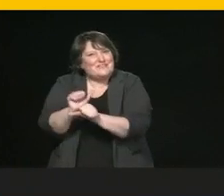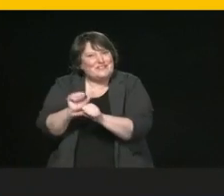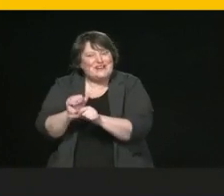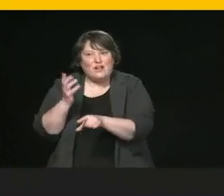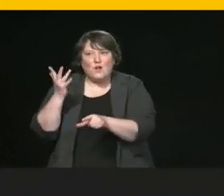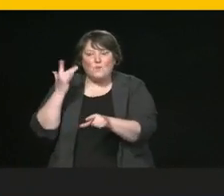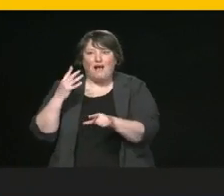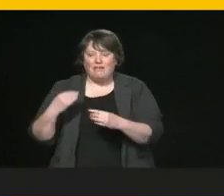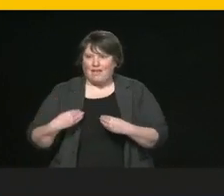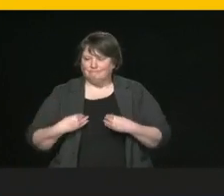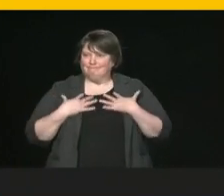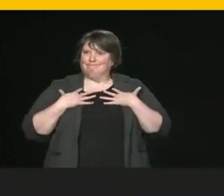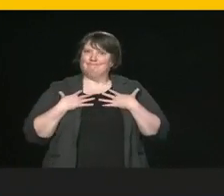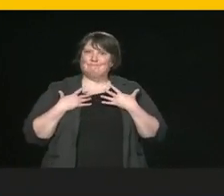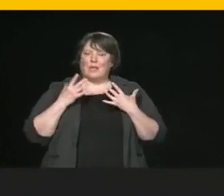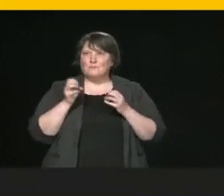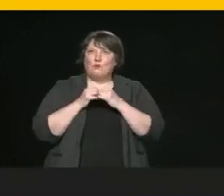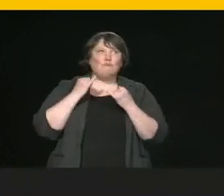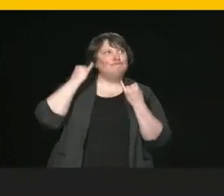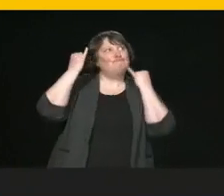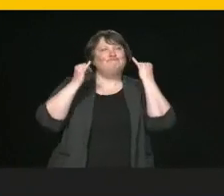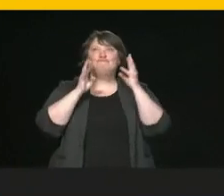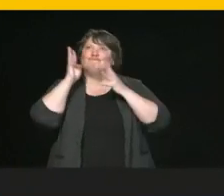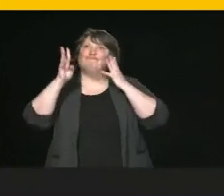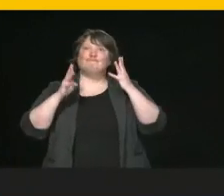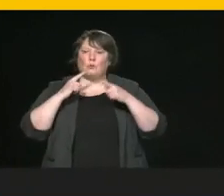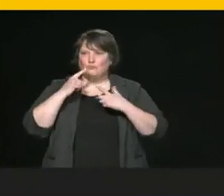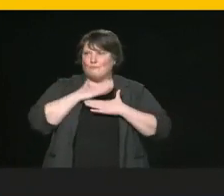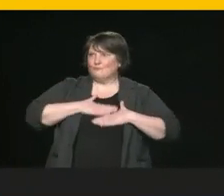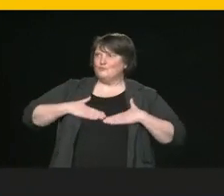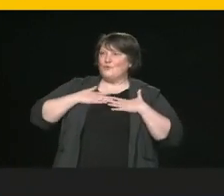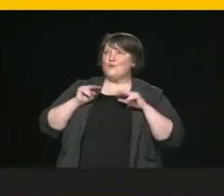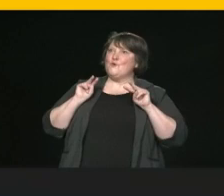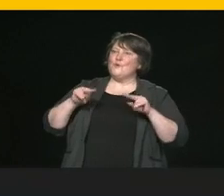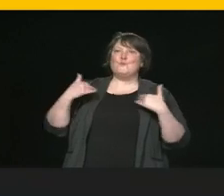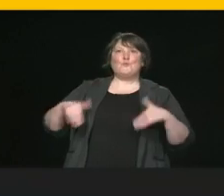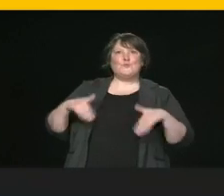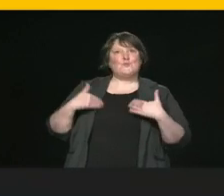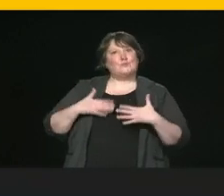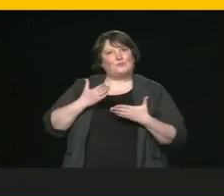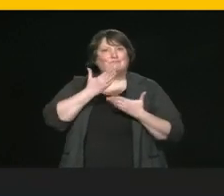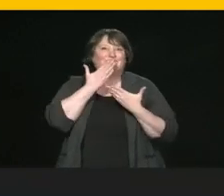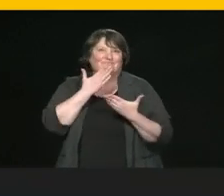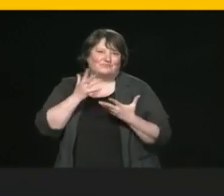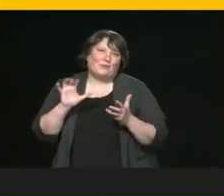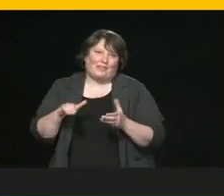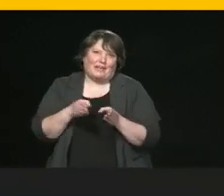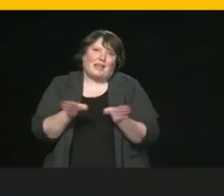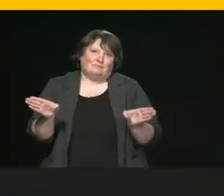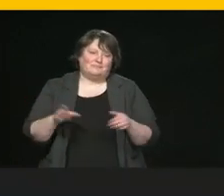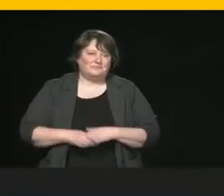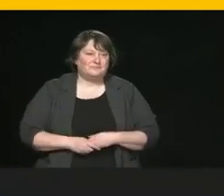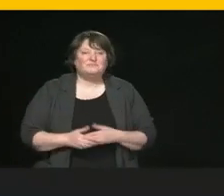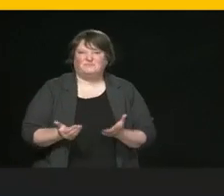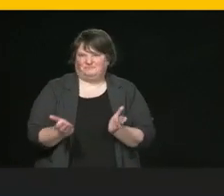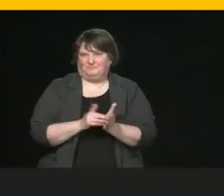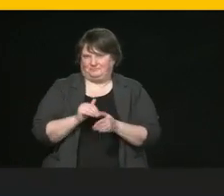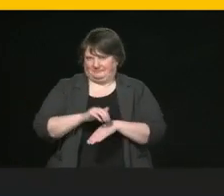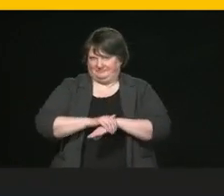US REFLECT ON LIFE AND DREAM.